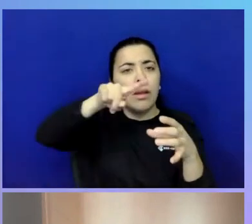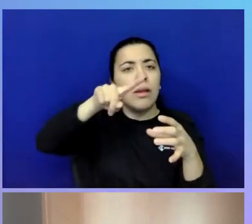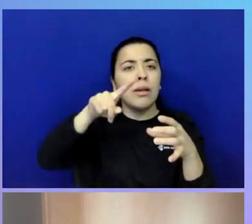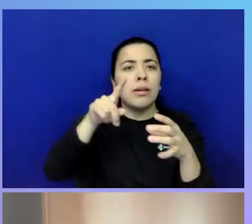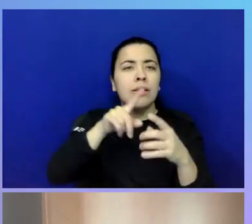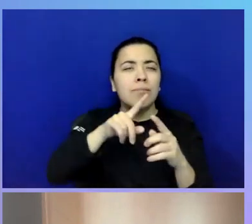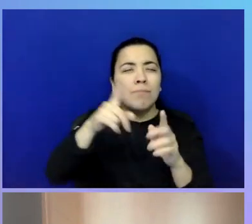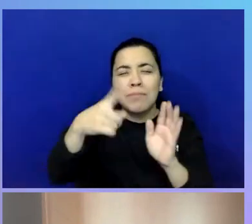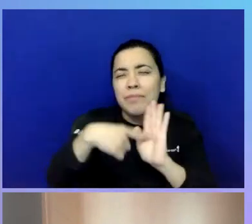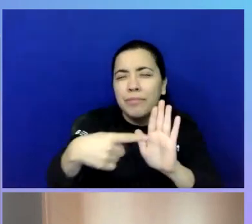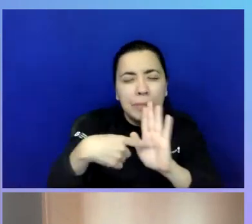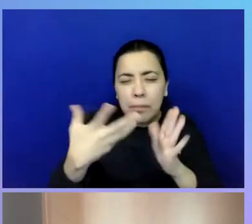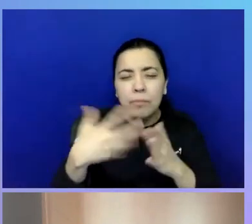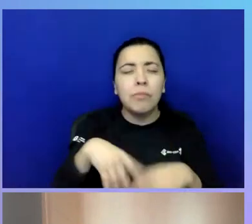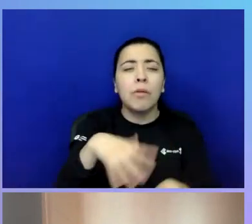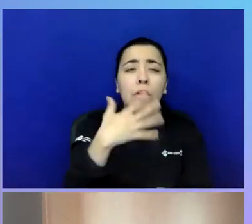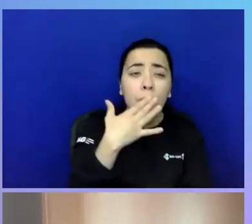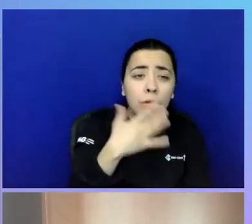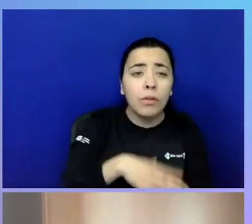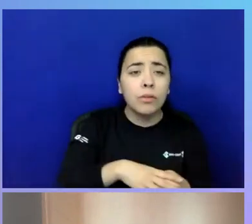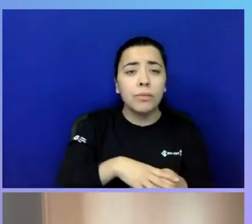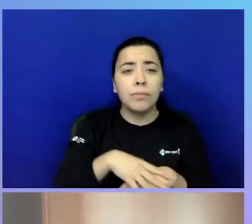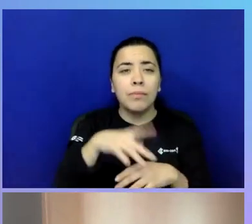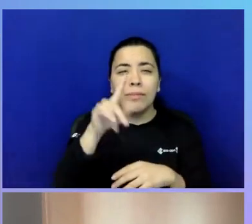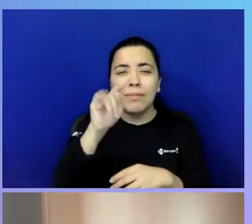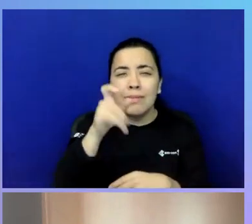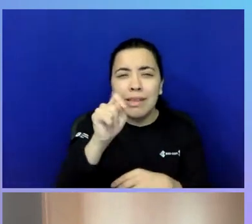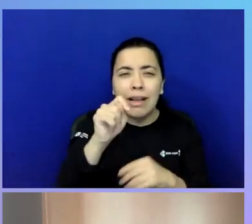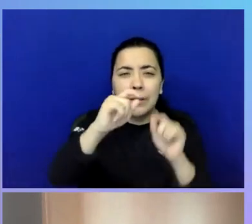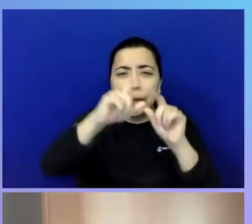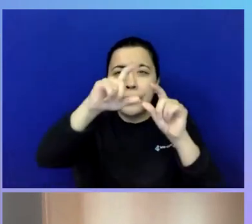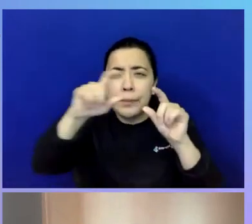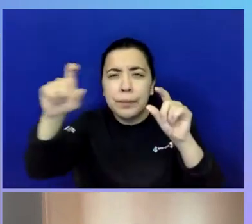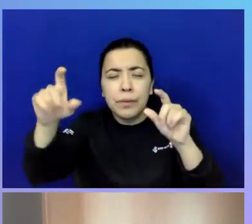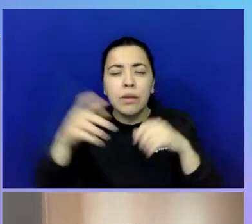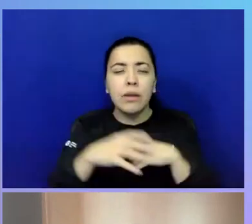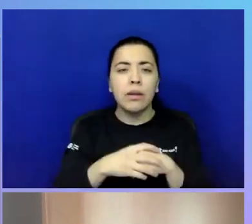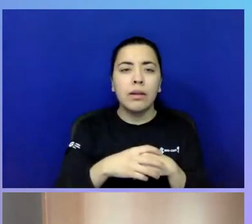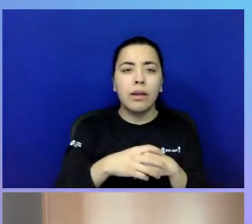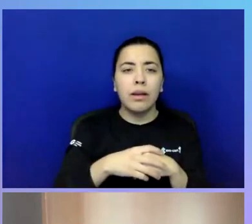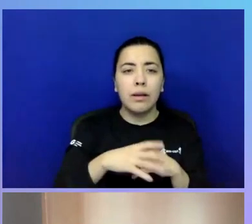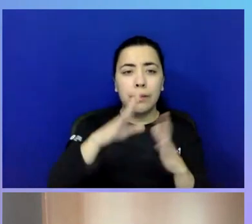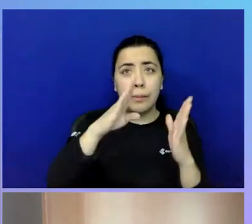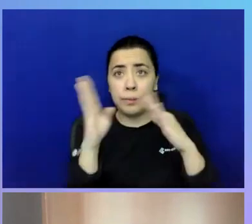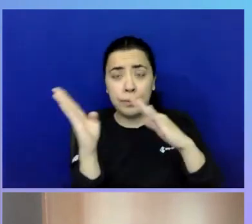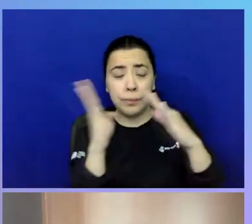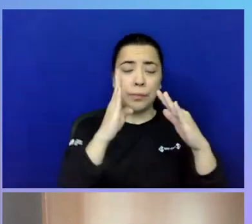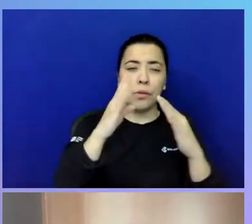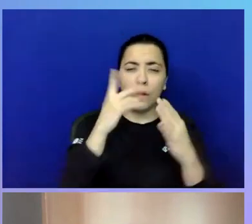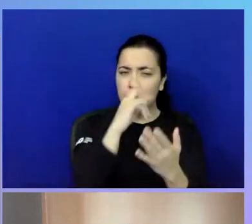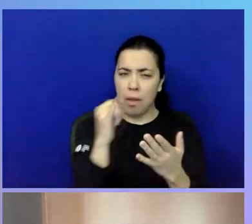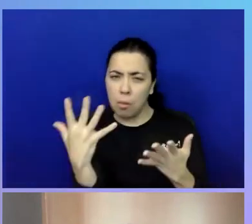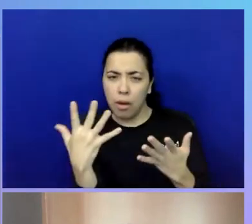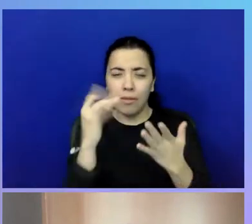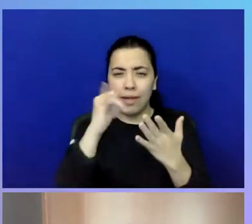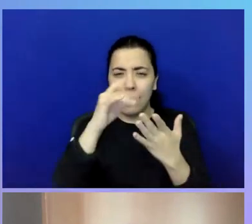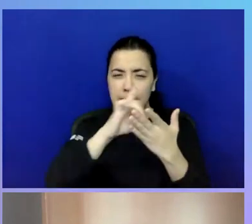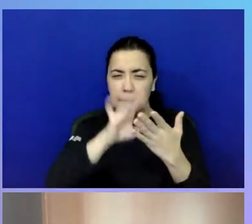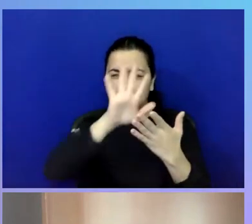ography and more that make up our websites. And so our in our design system, we have both global and brand specific